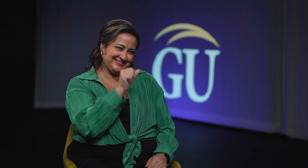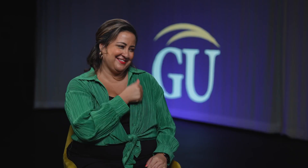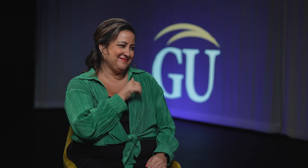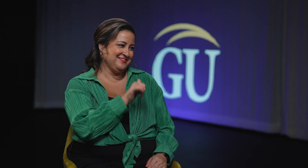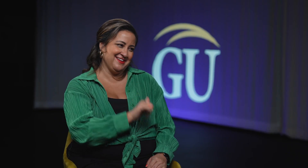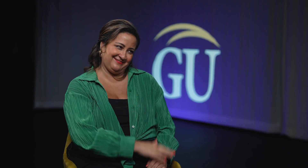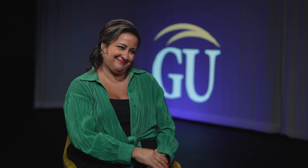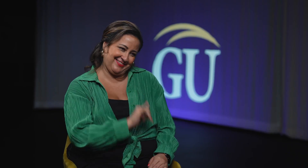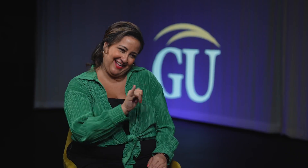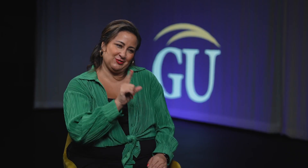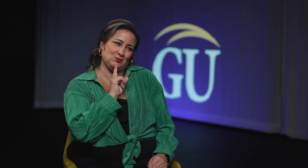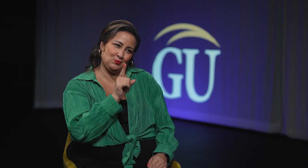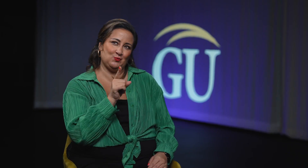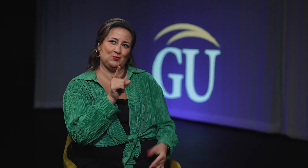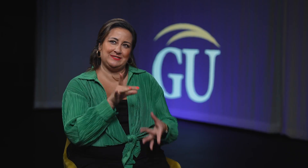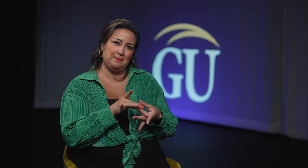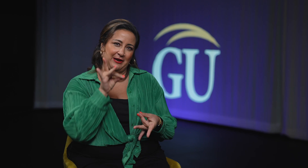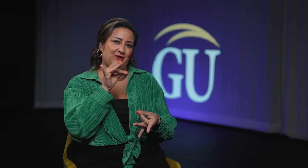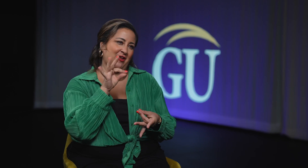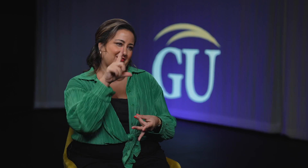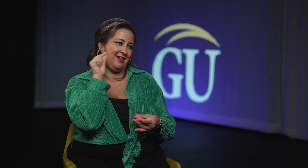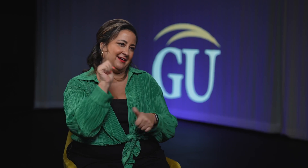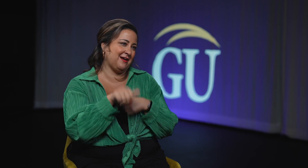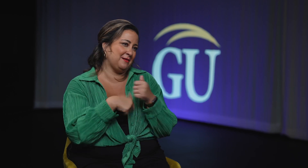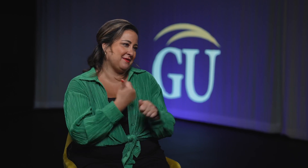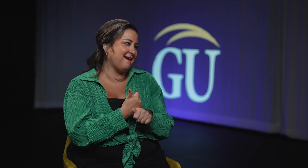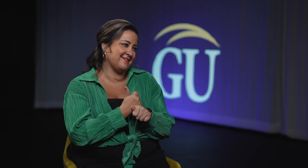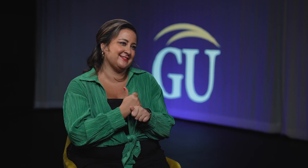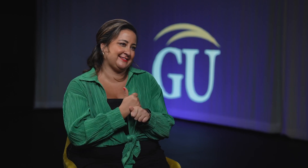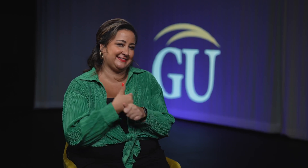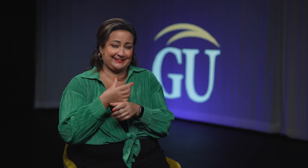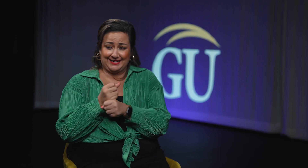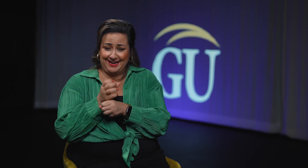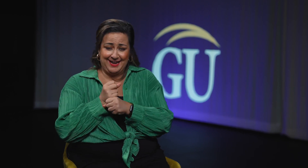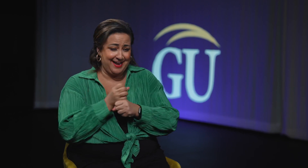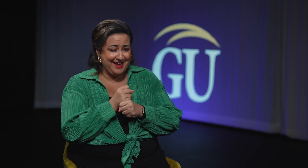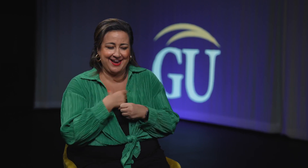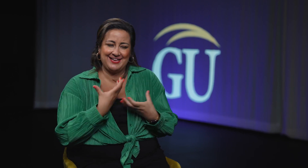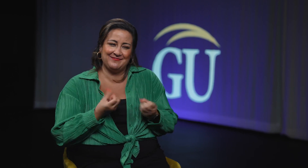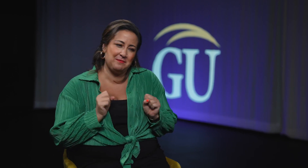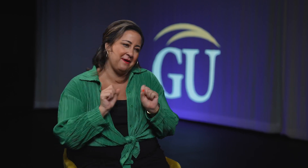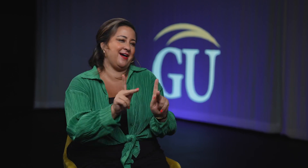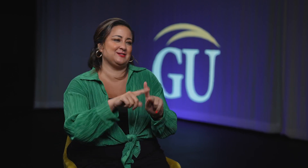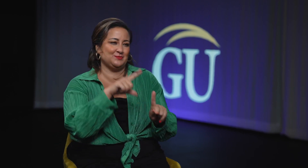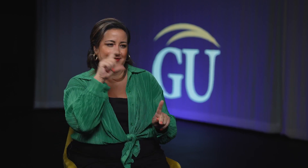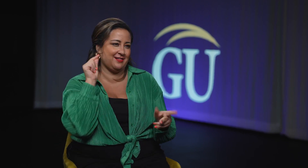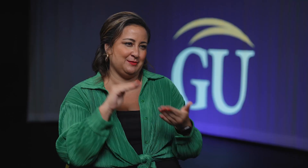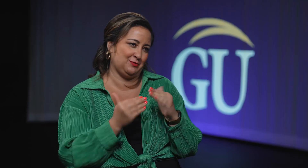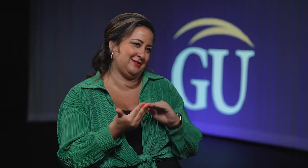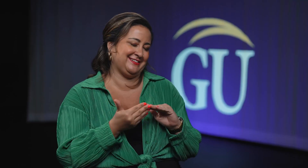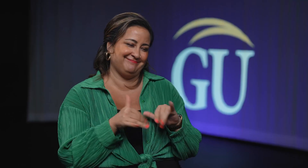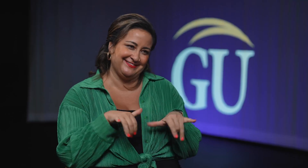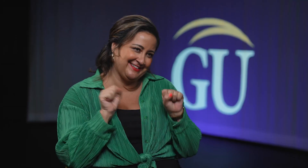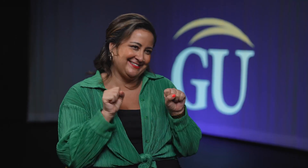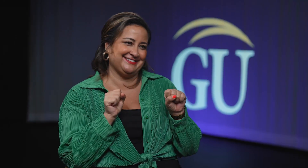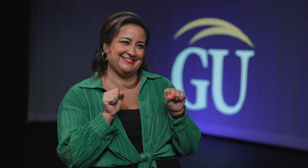Yes, I love that! That's the true spirit of a Gallaudet alumni. To give what you get back to the Gallaudet community.